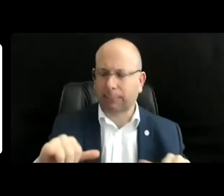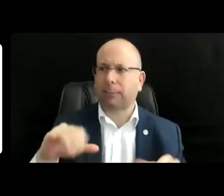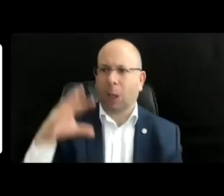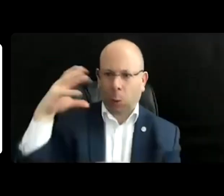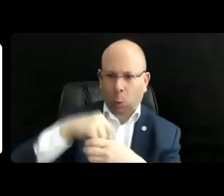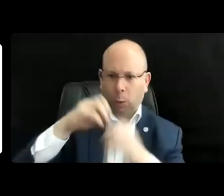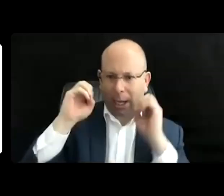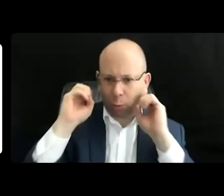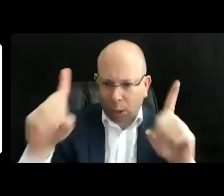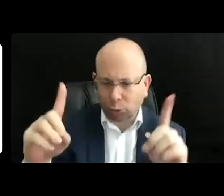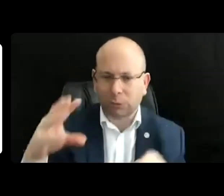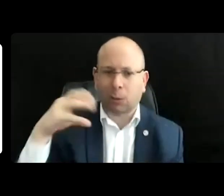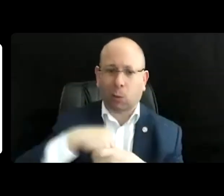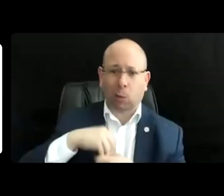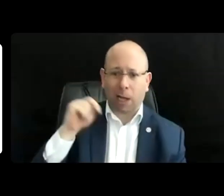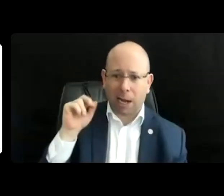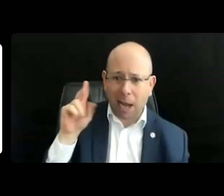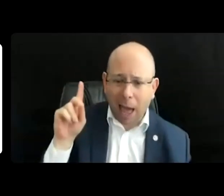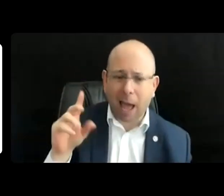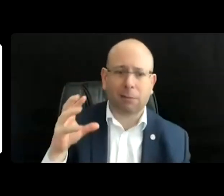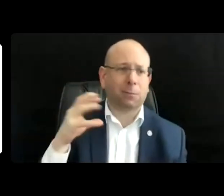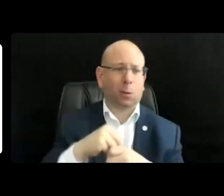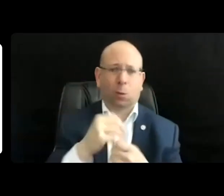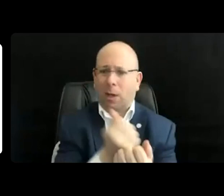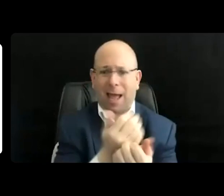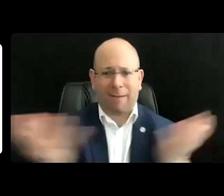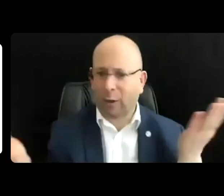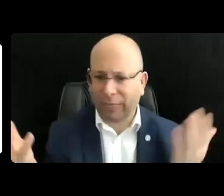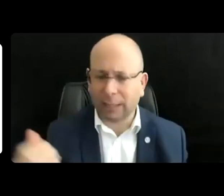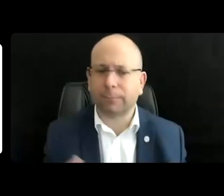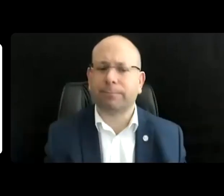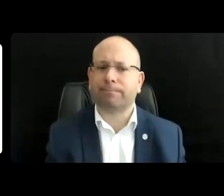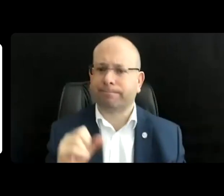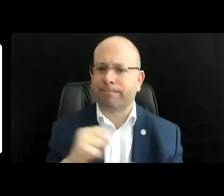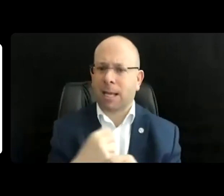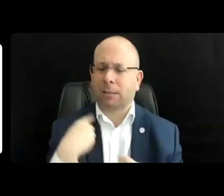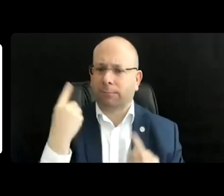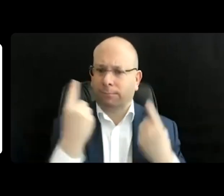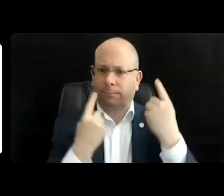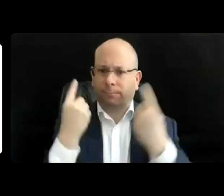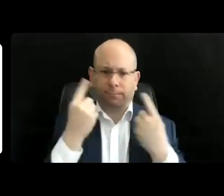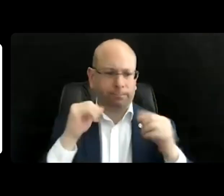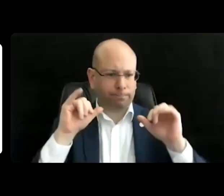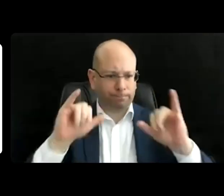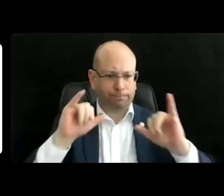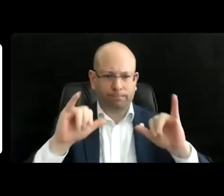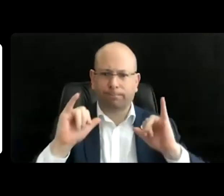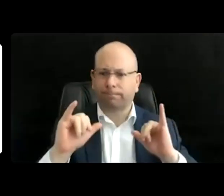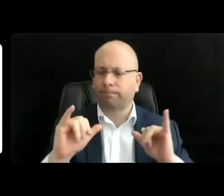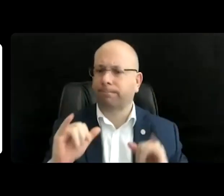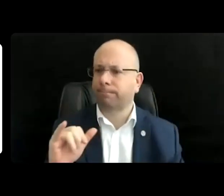really been exposing the systemic racism that exists in society that we need to work